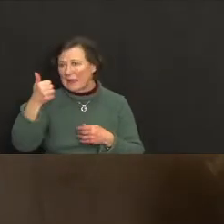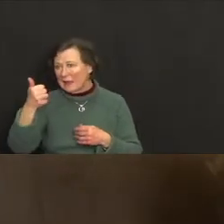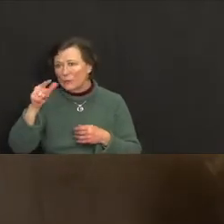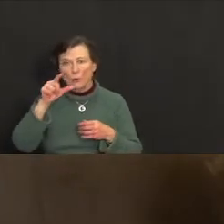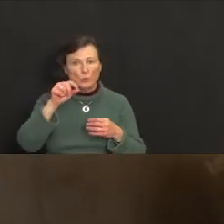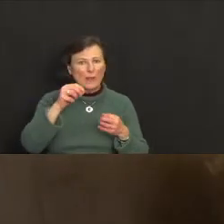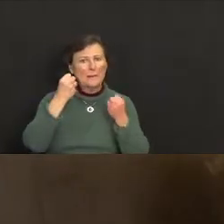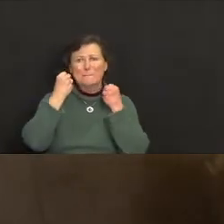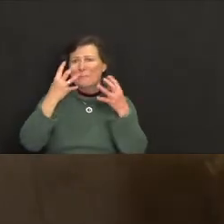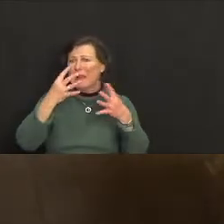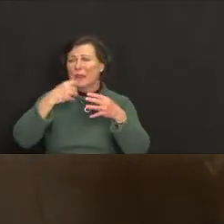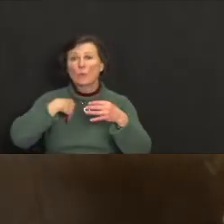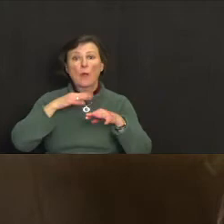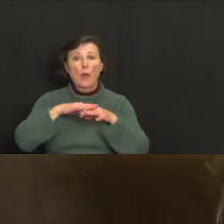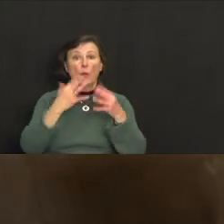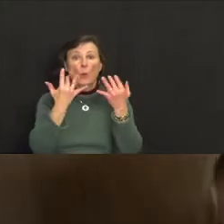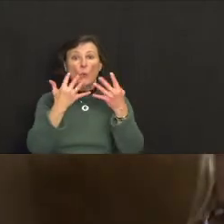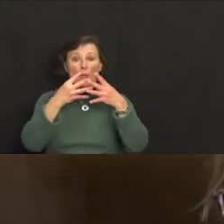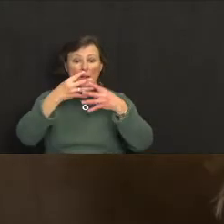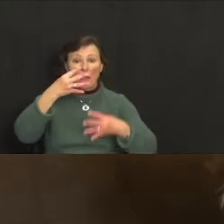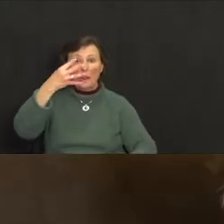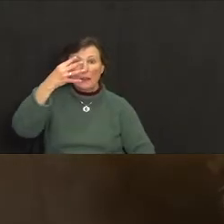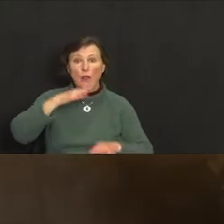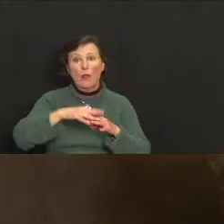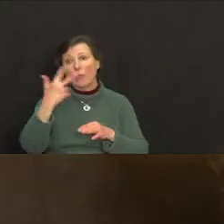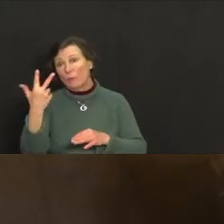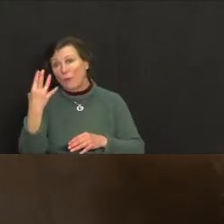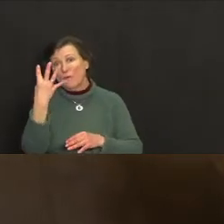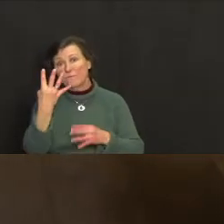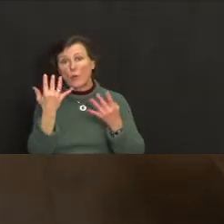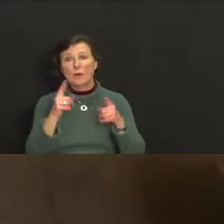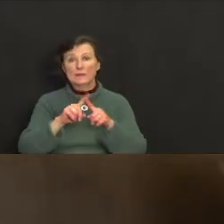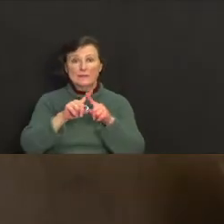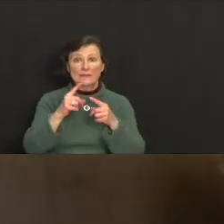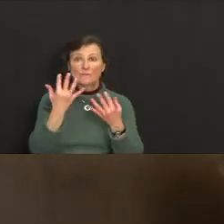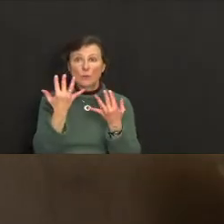were on three or four different waiting lists, and then a couple other ones were like women